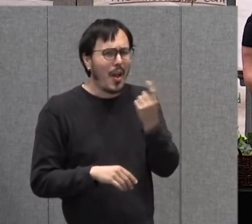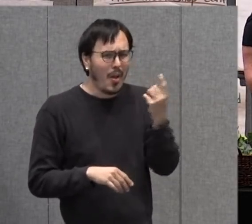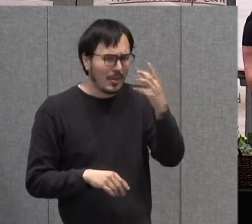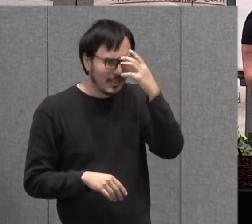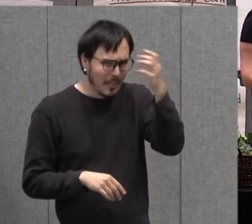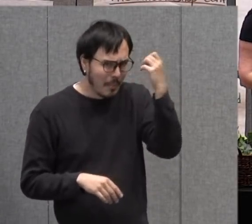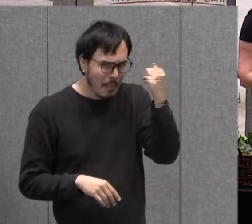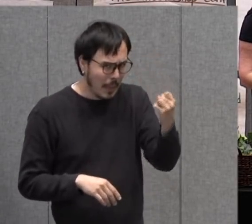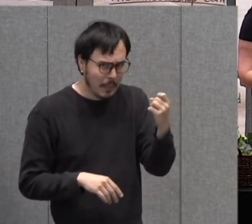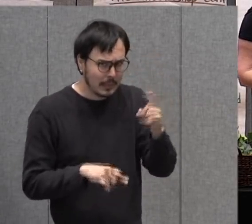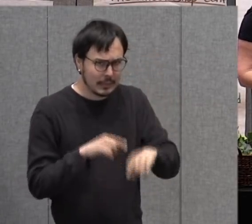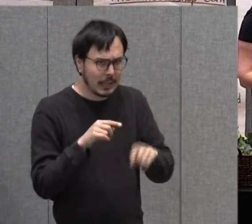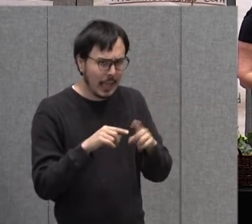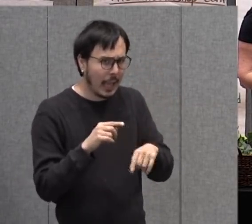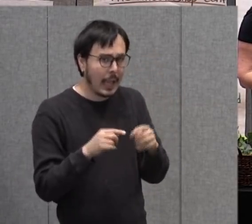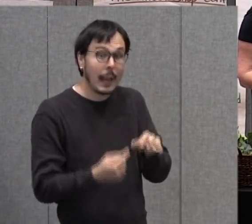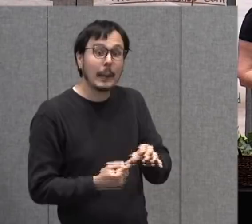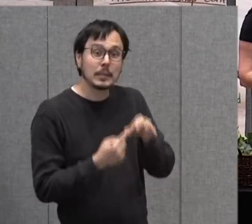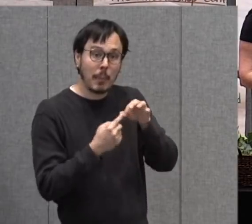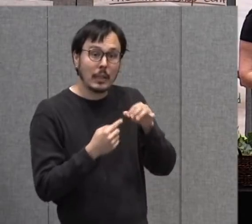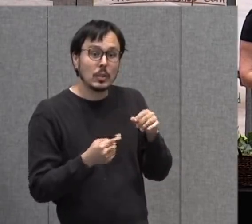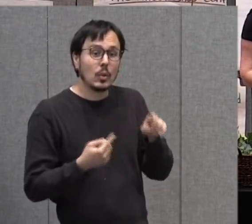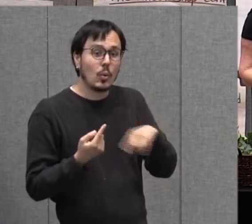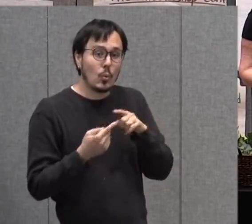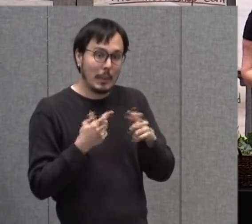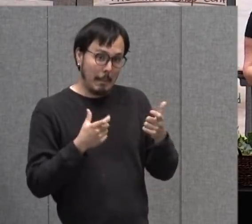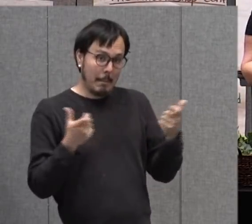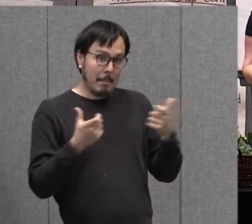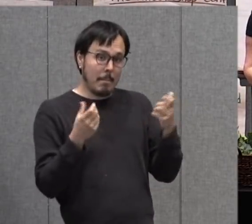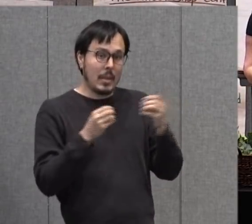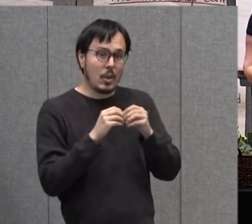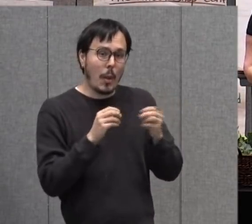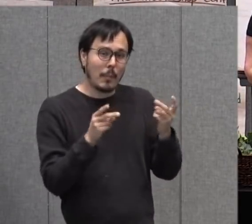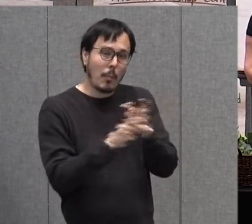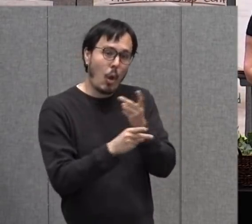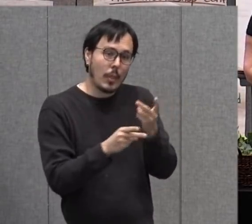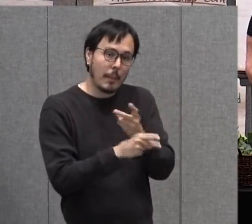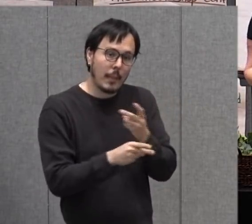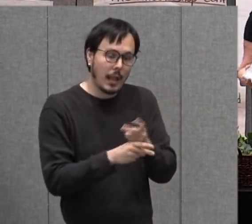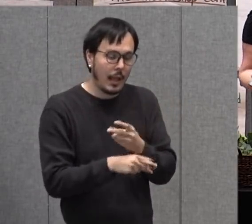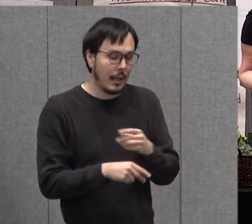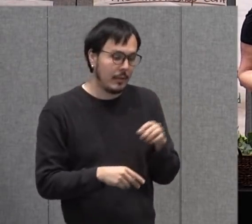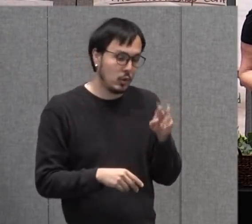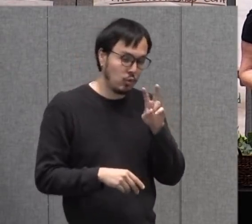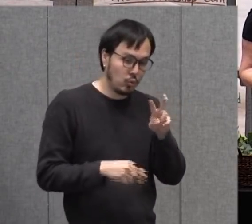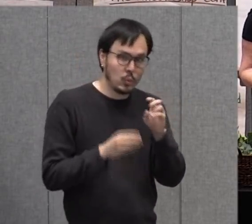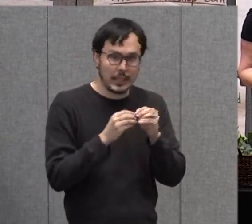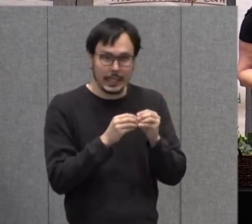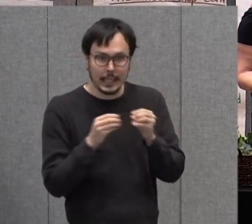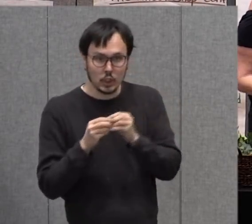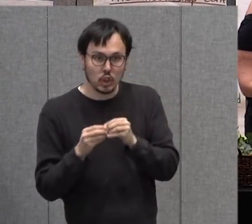especially when we get into that multi-digit multiplication. We may need to use a different strategy to help us figure that out.